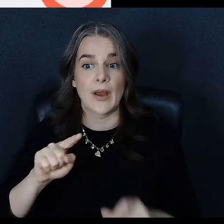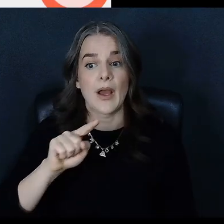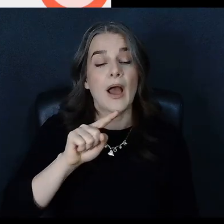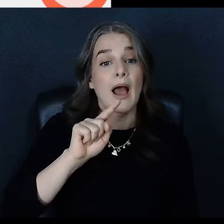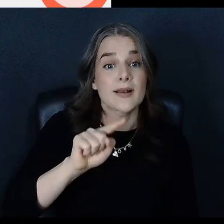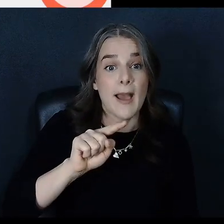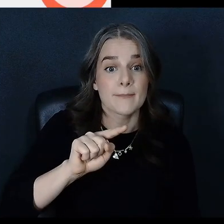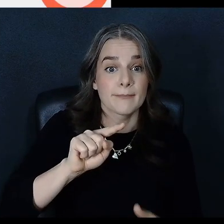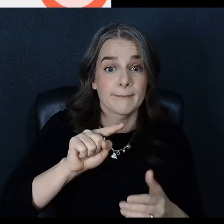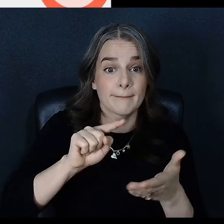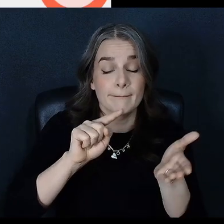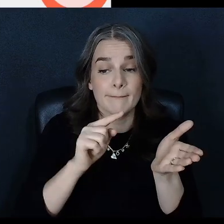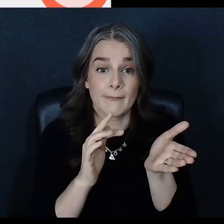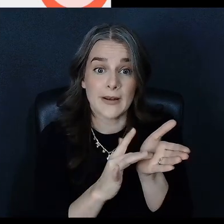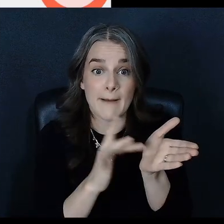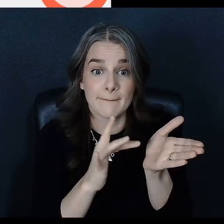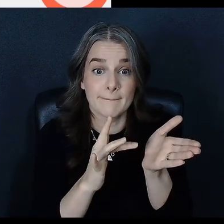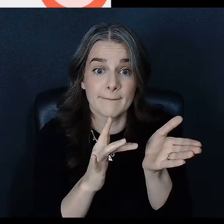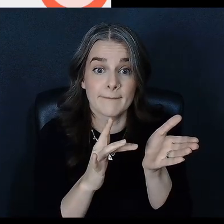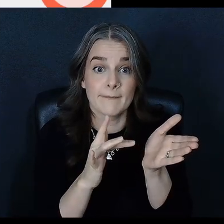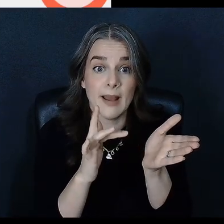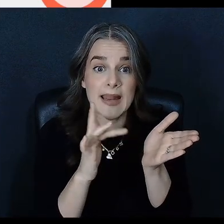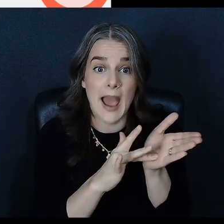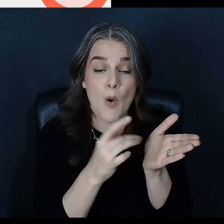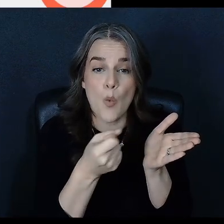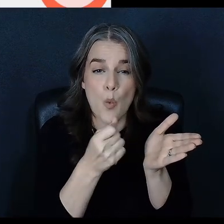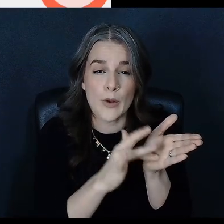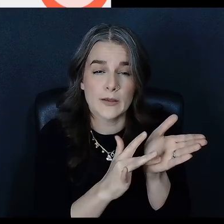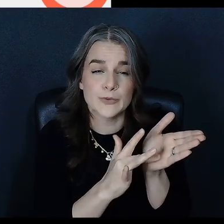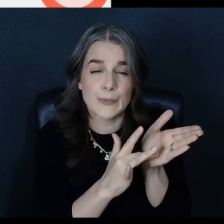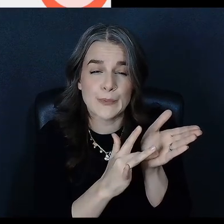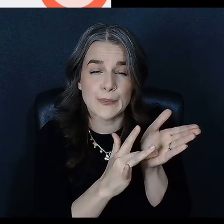here-- a pinch or a spread to adjust the size of things?